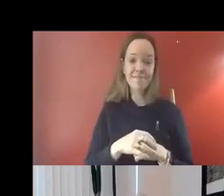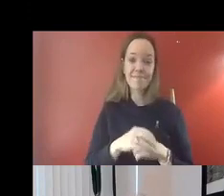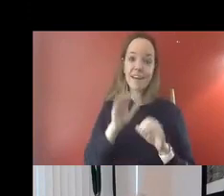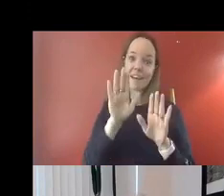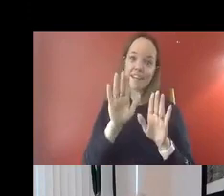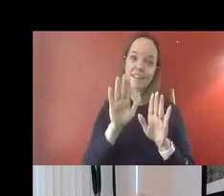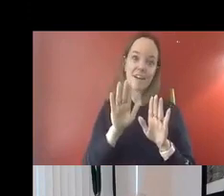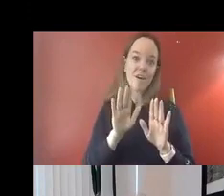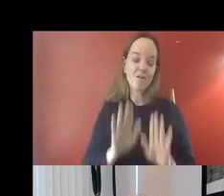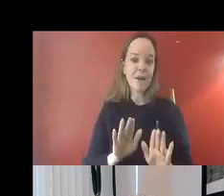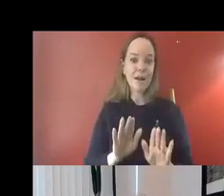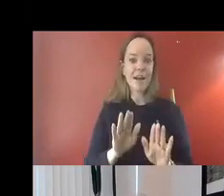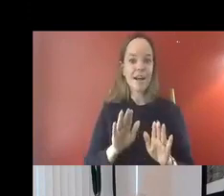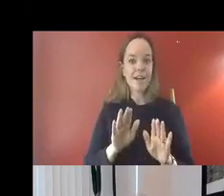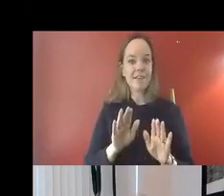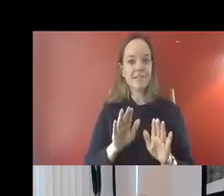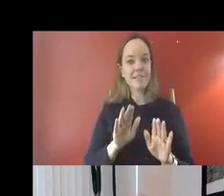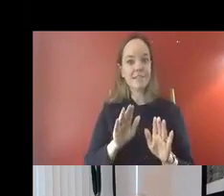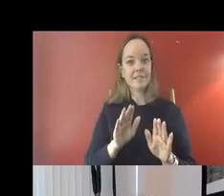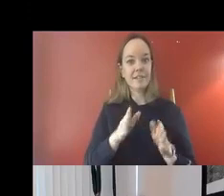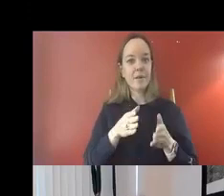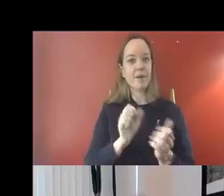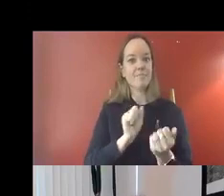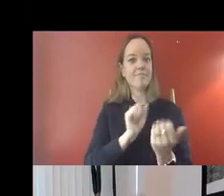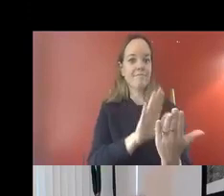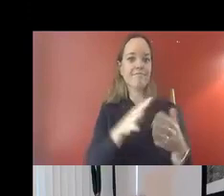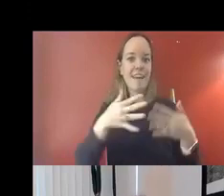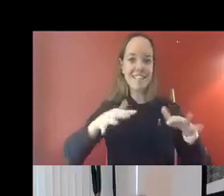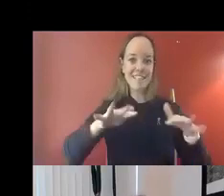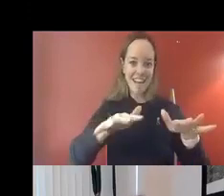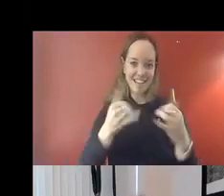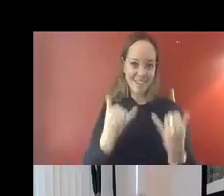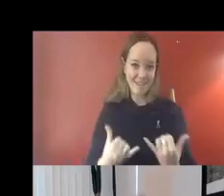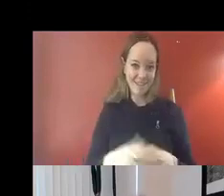experiencing these days. So rather than antidote to all the anxiety that we're trying to control your thoughts and experiencing these days. So rather than